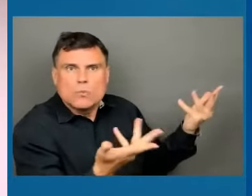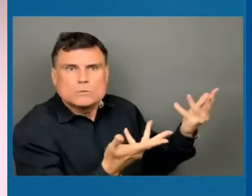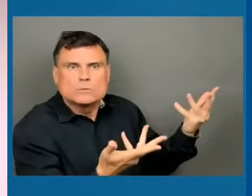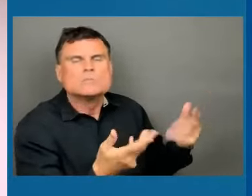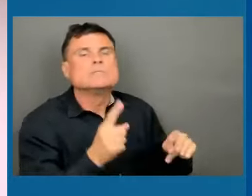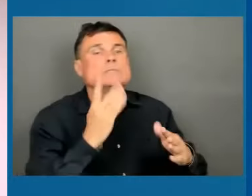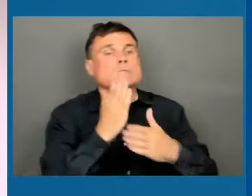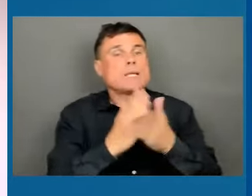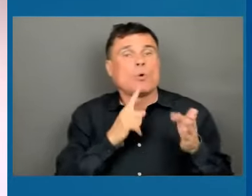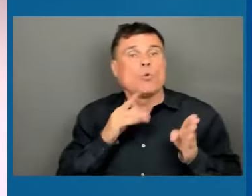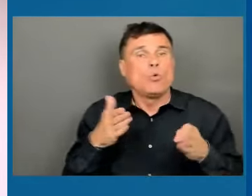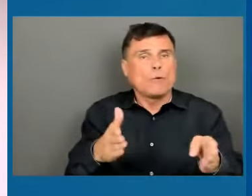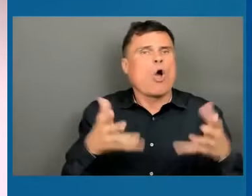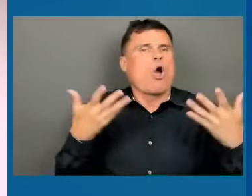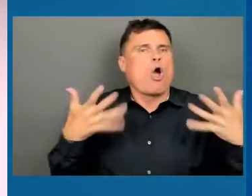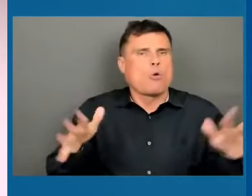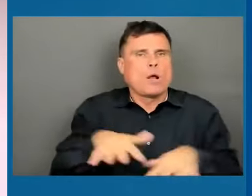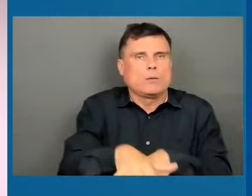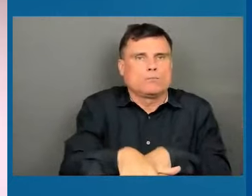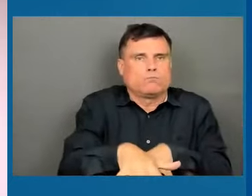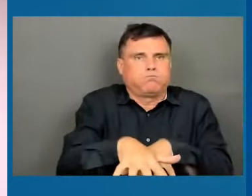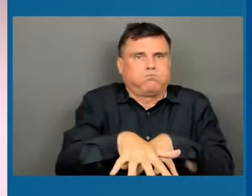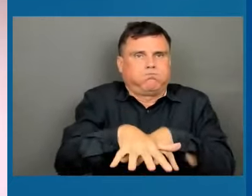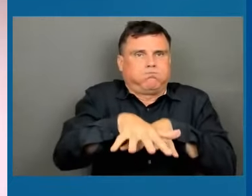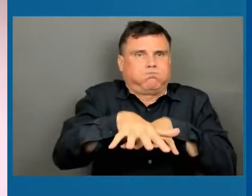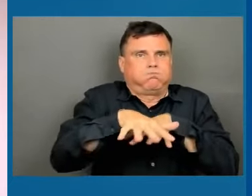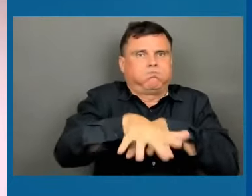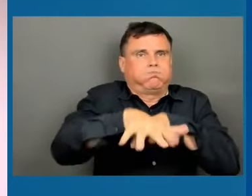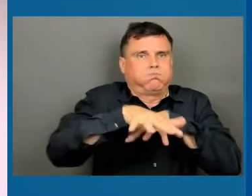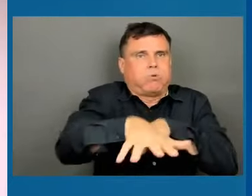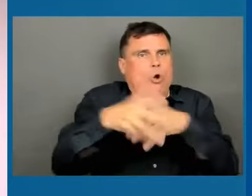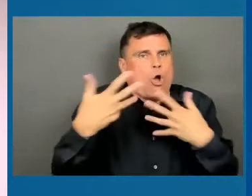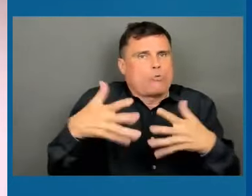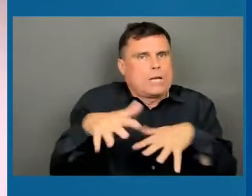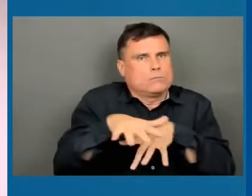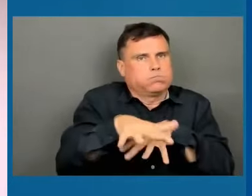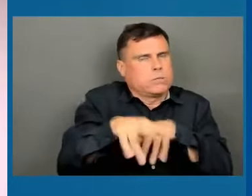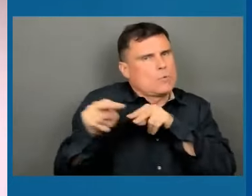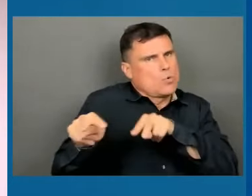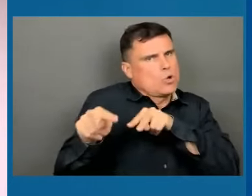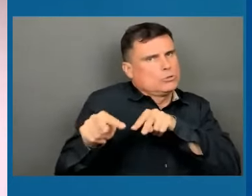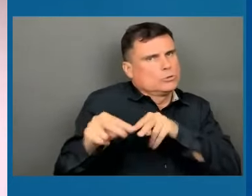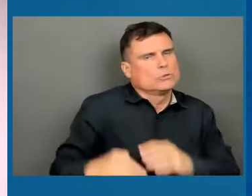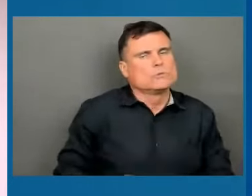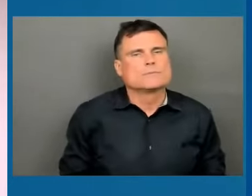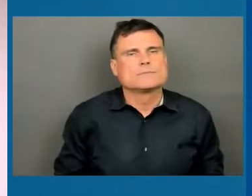to flooding and high flows during the rainfall in the fall.